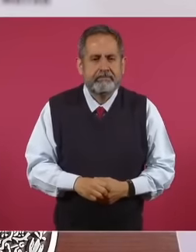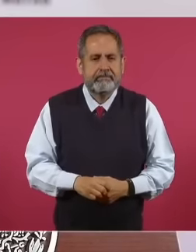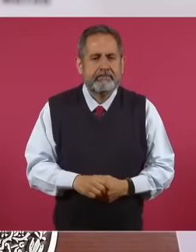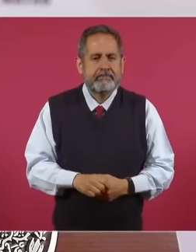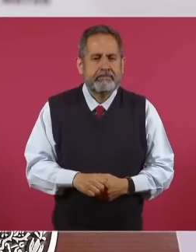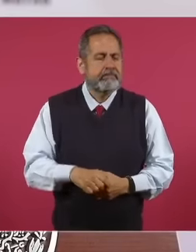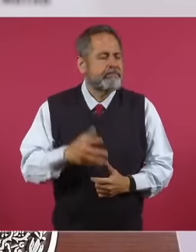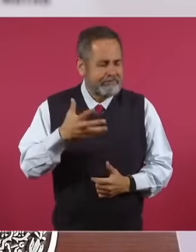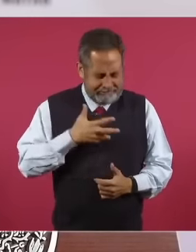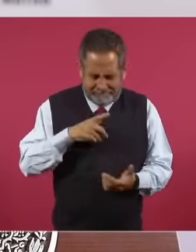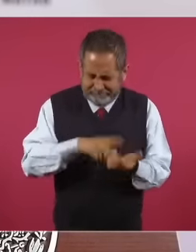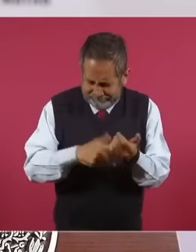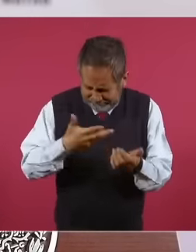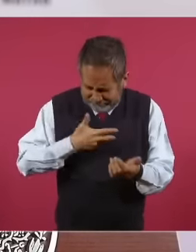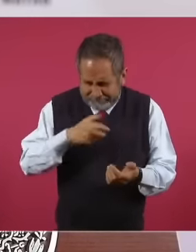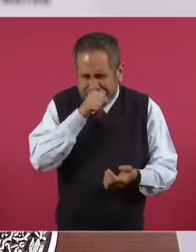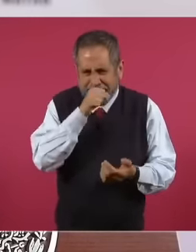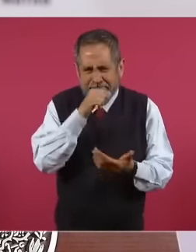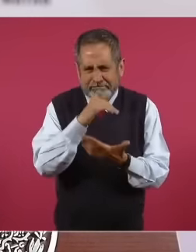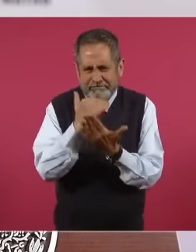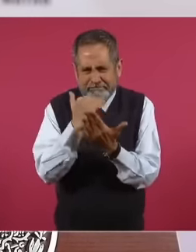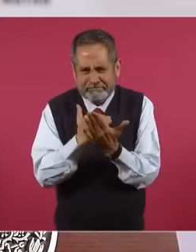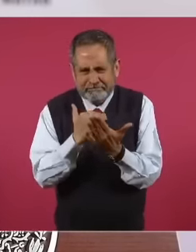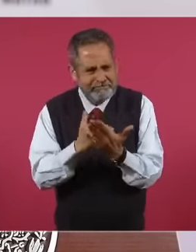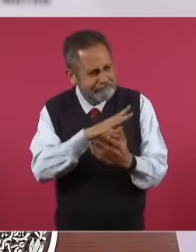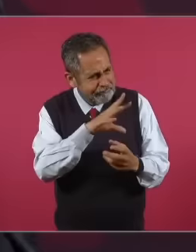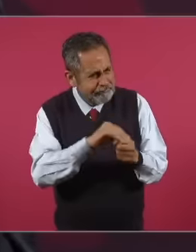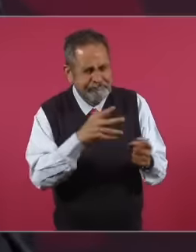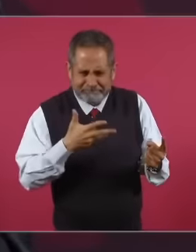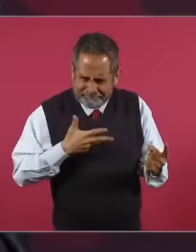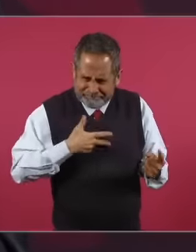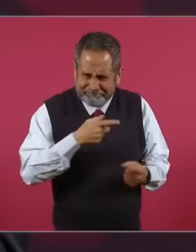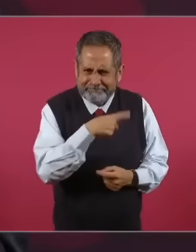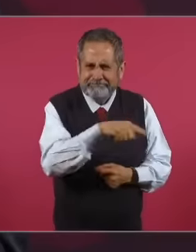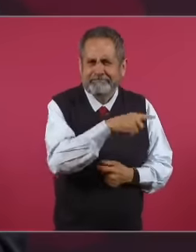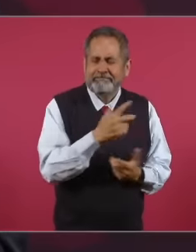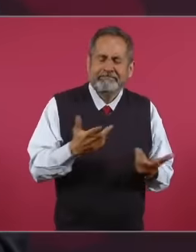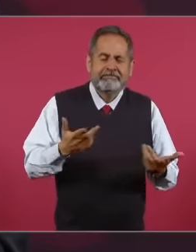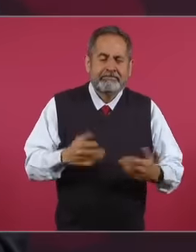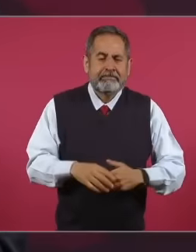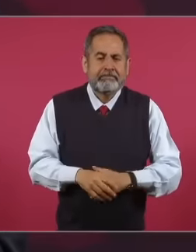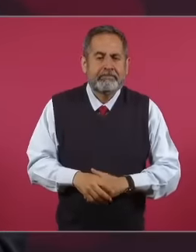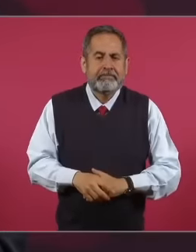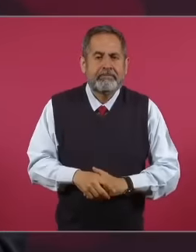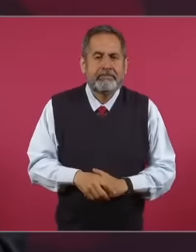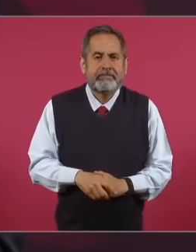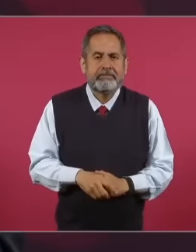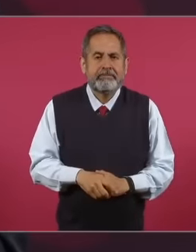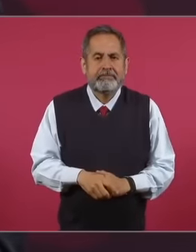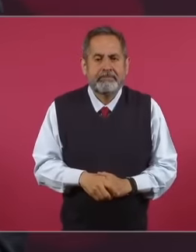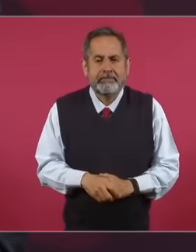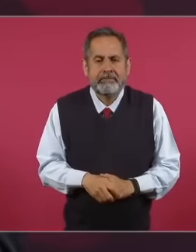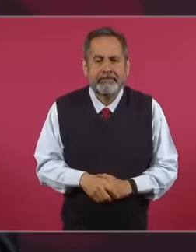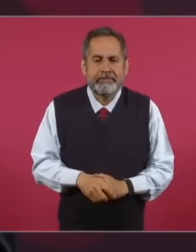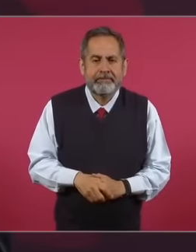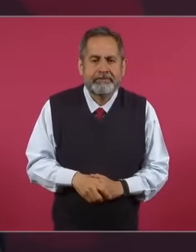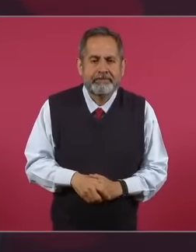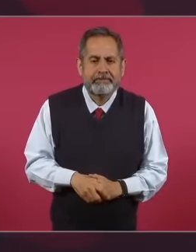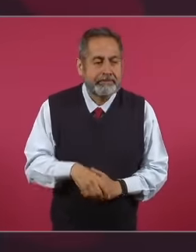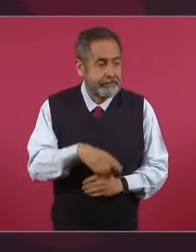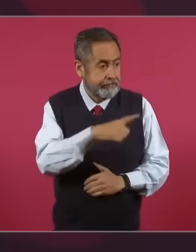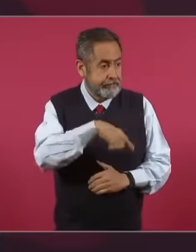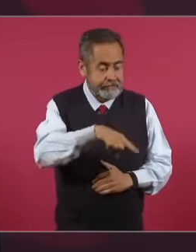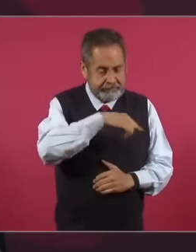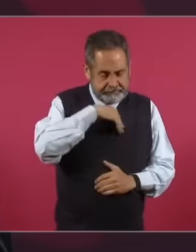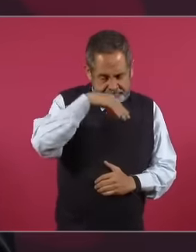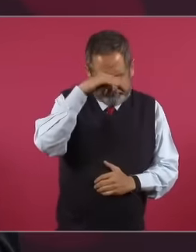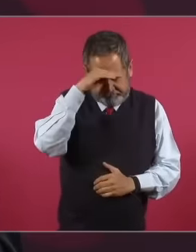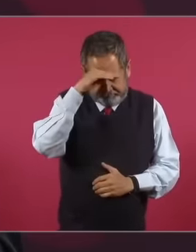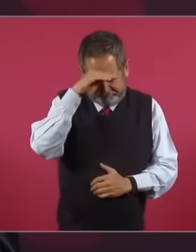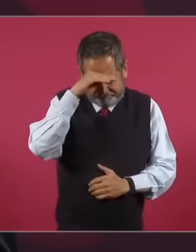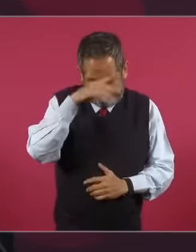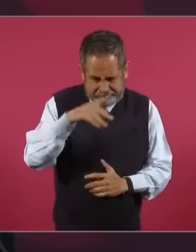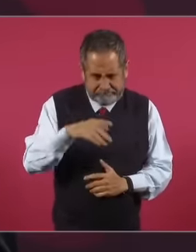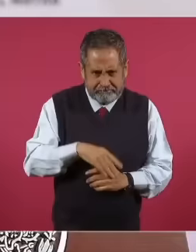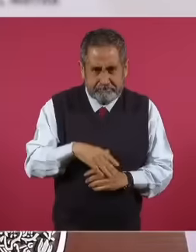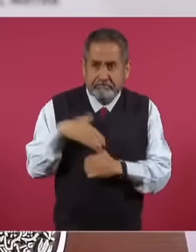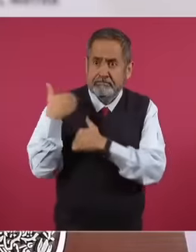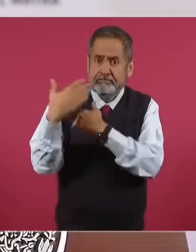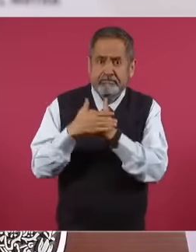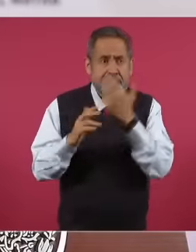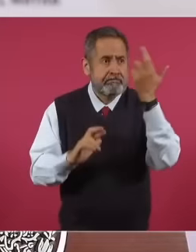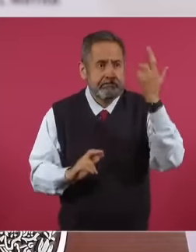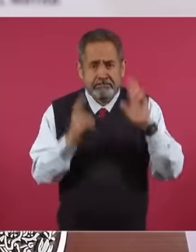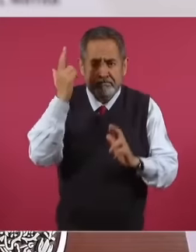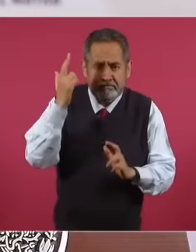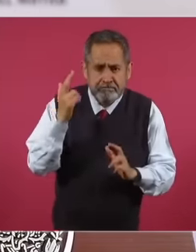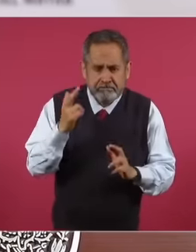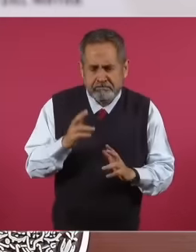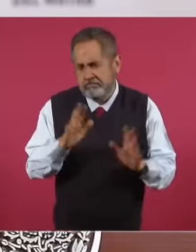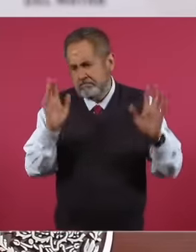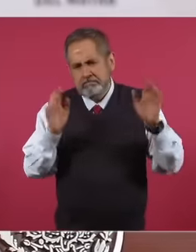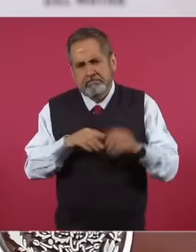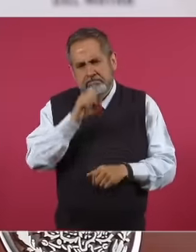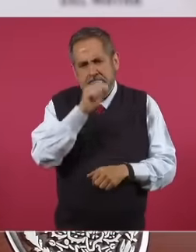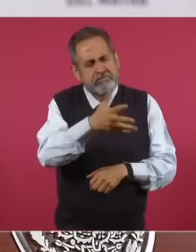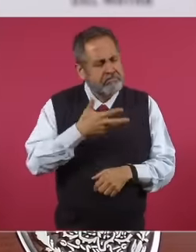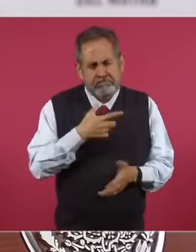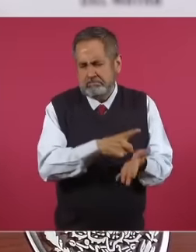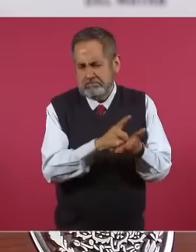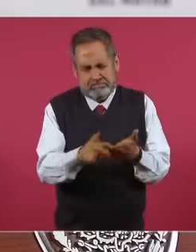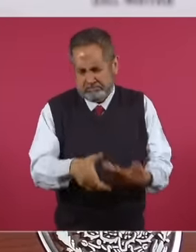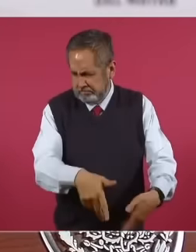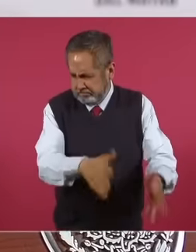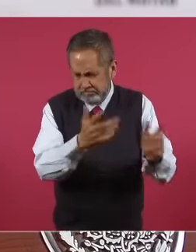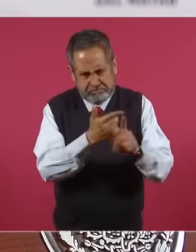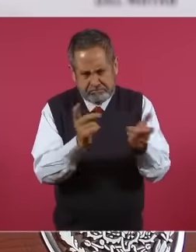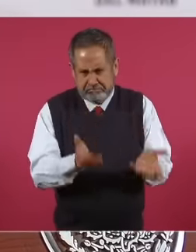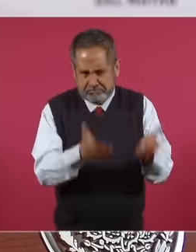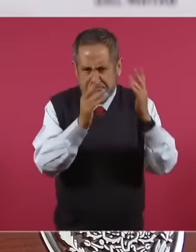they have it, they decide to go, they are also within their rights, nothing more than